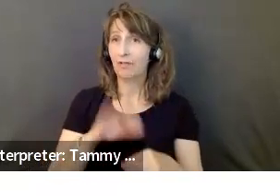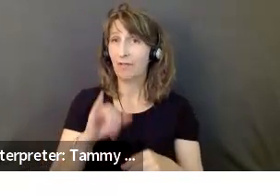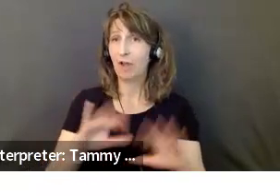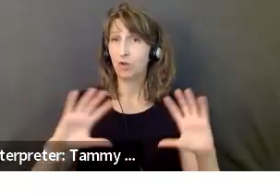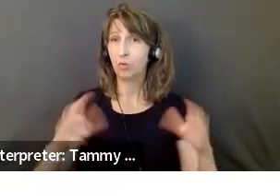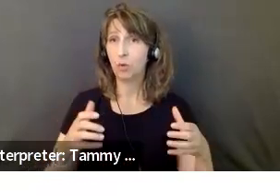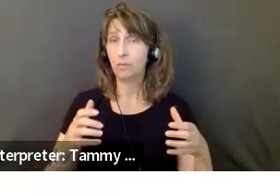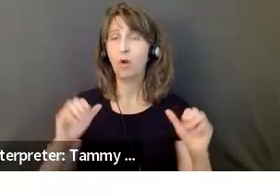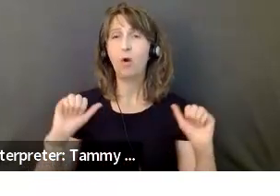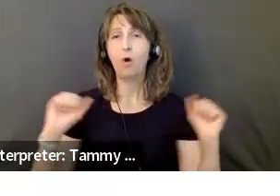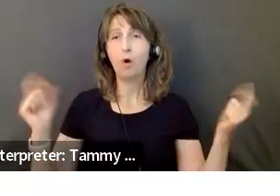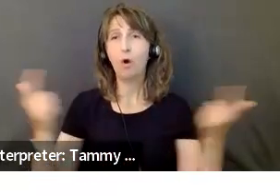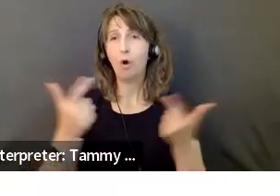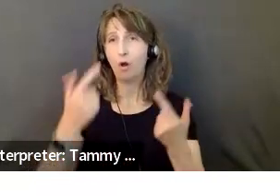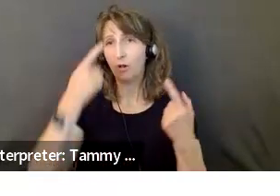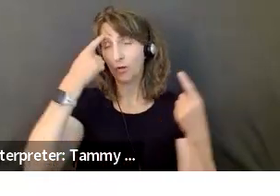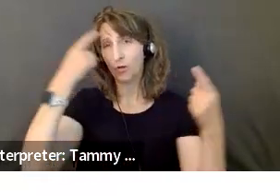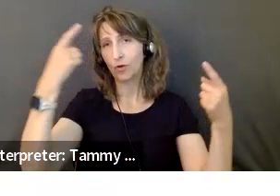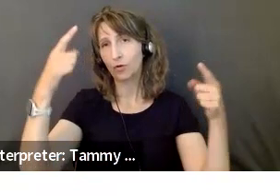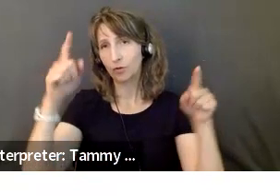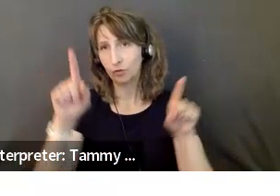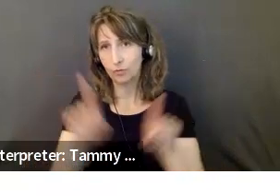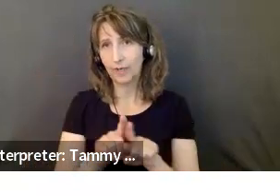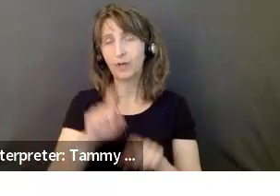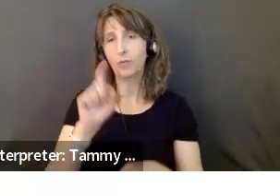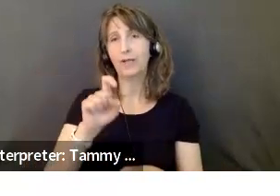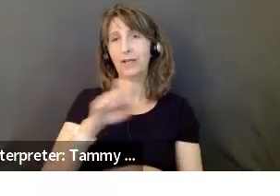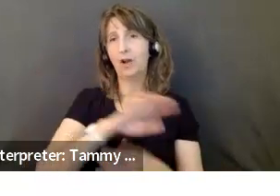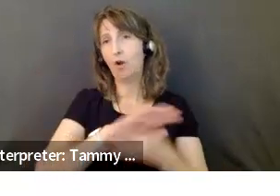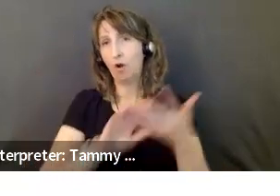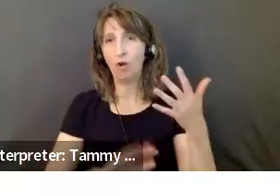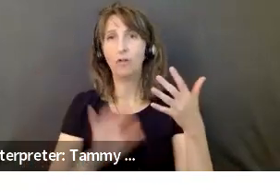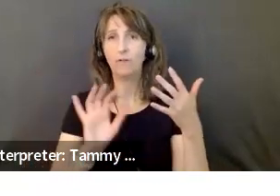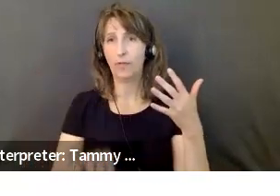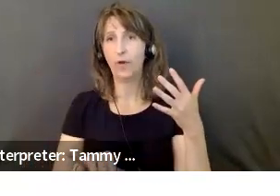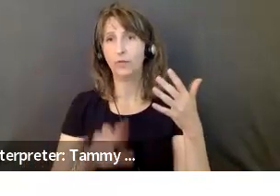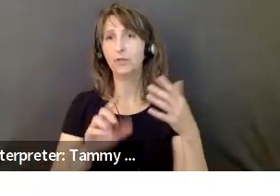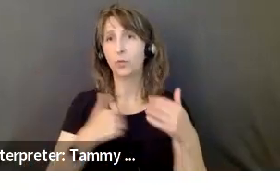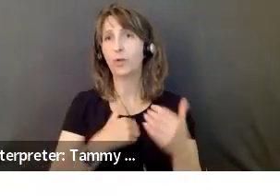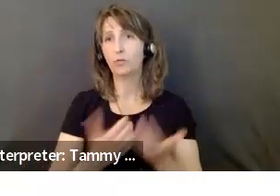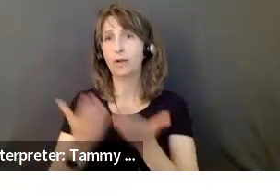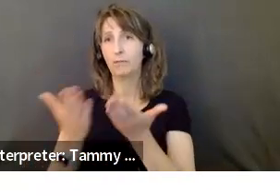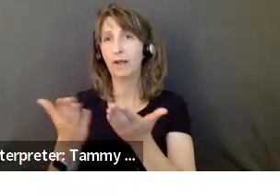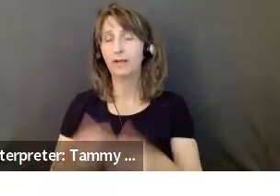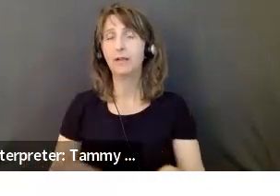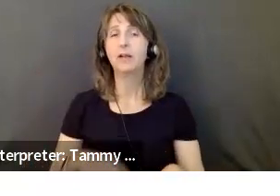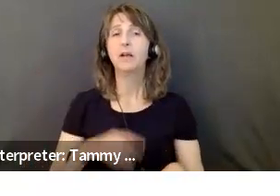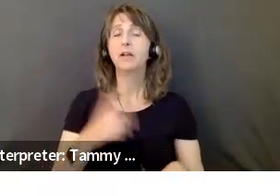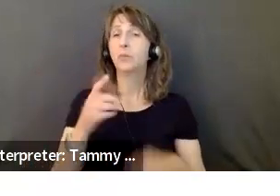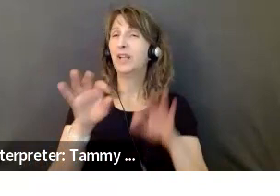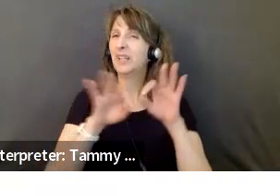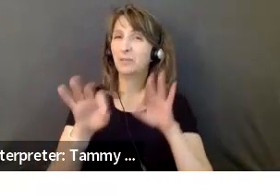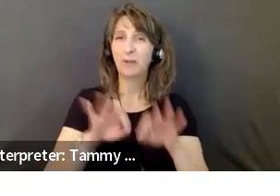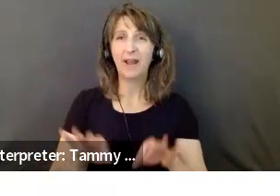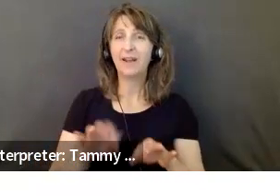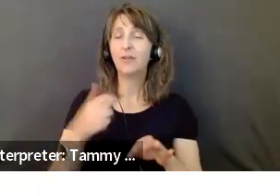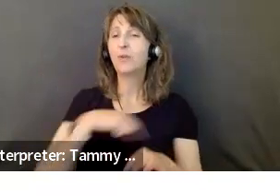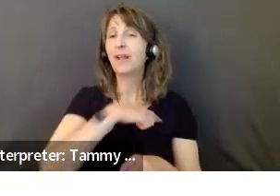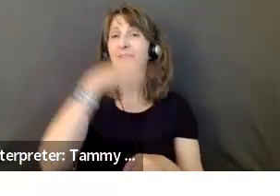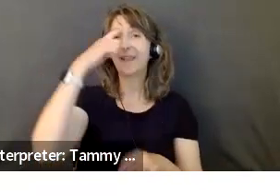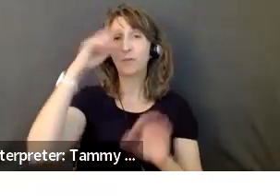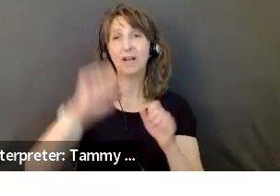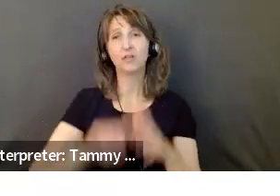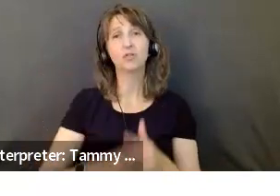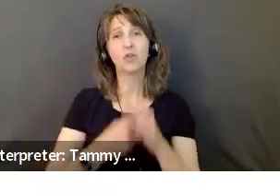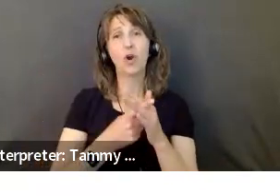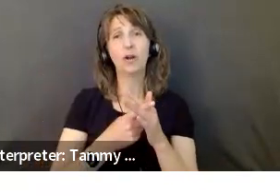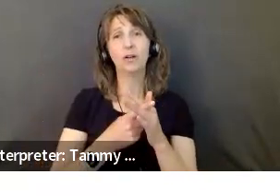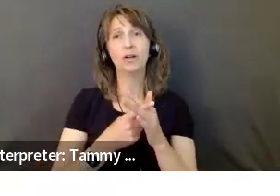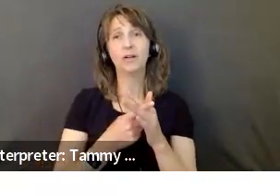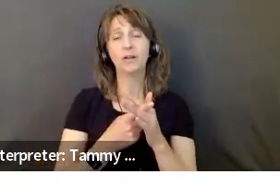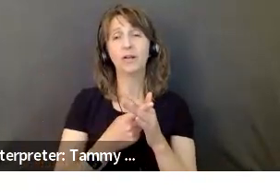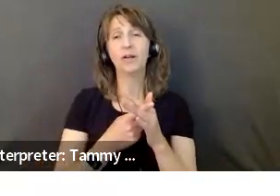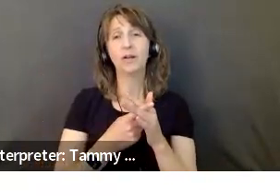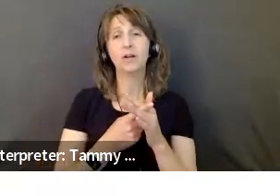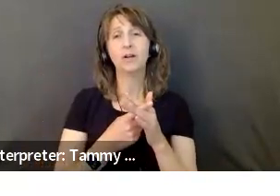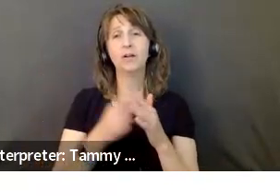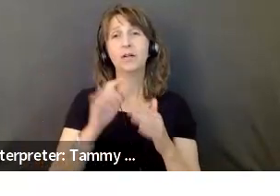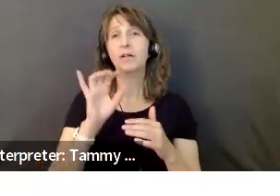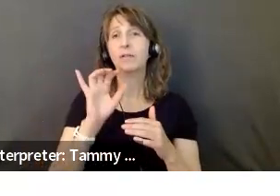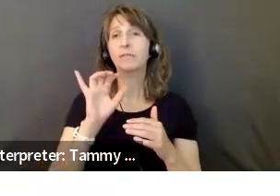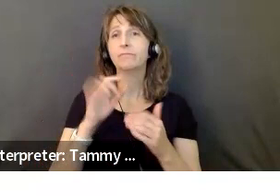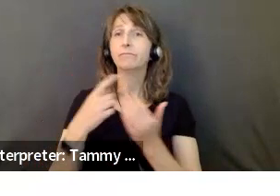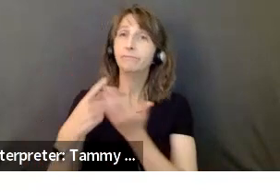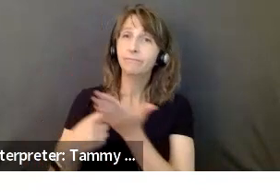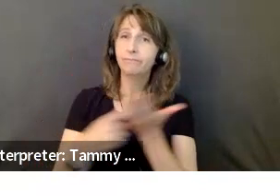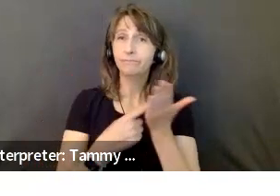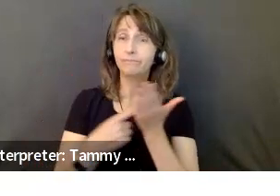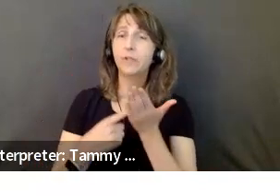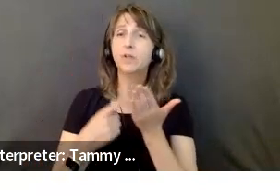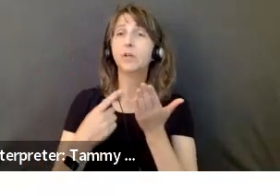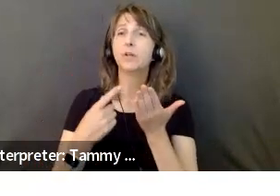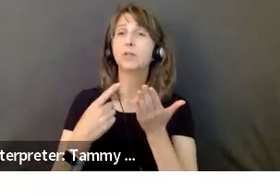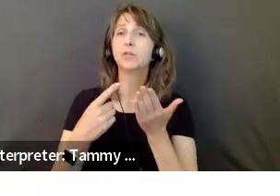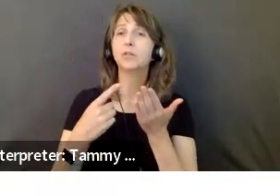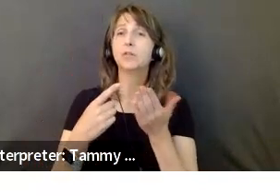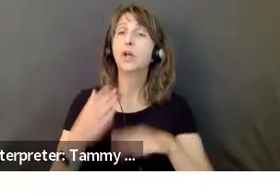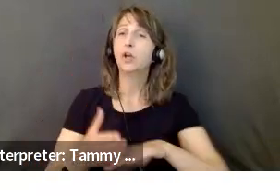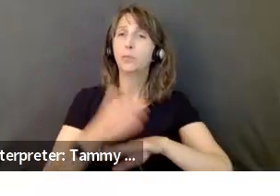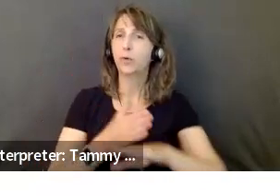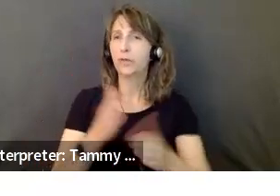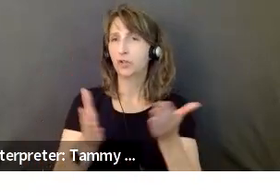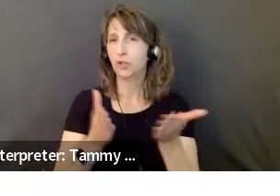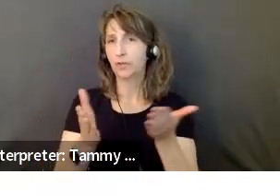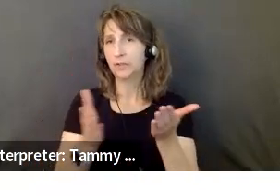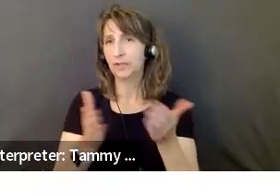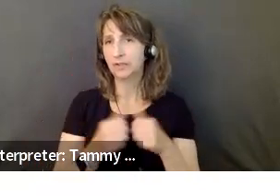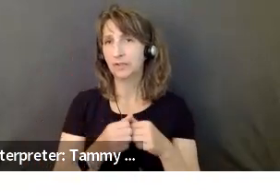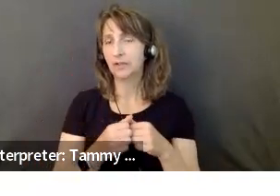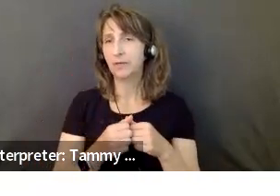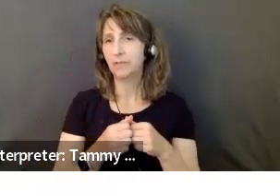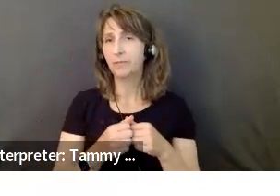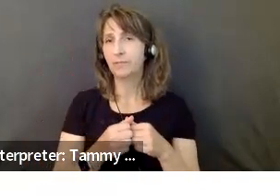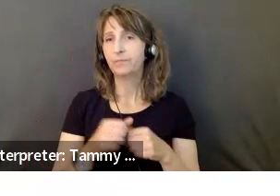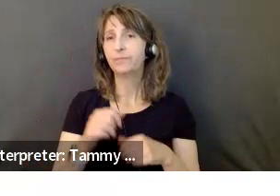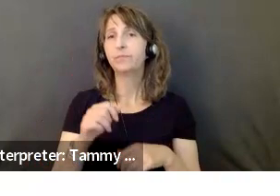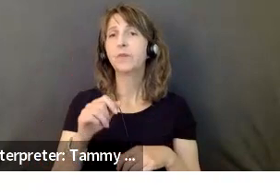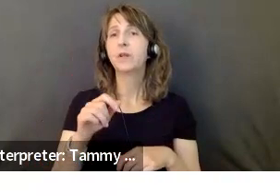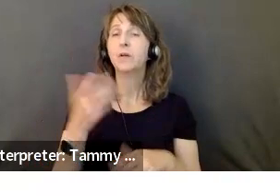Agreed that these were what was needed. And sort of spelled out to the department these are some ways that we think we can start to initiate these conversations to get these needed services that we either need to expand upon within the systems that we currently have.